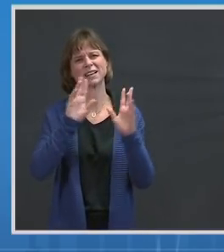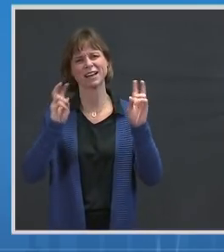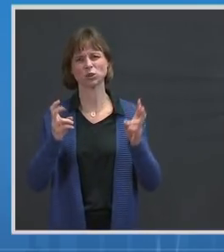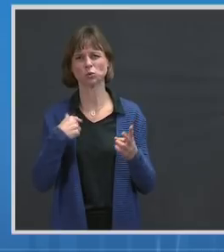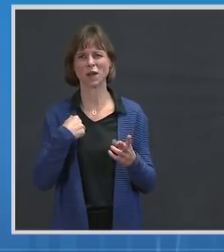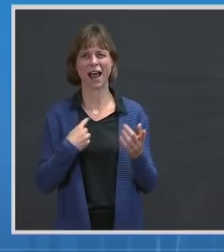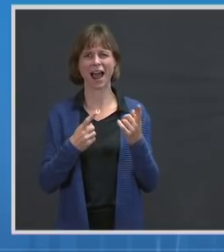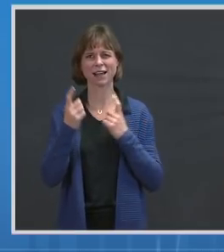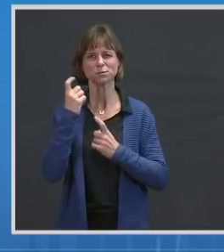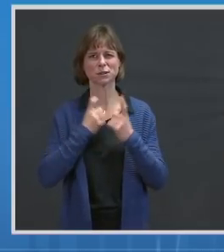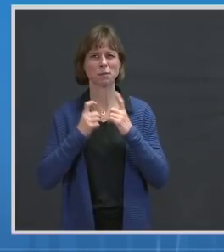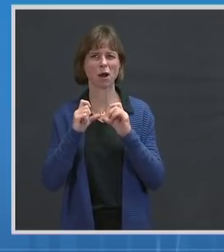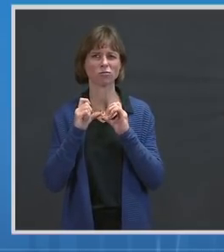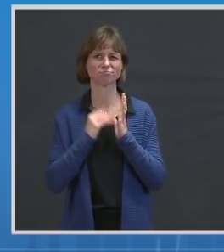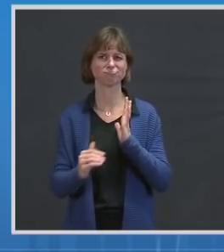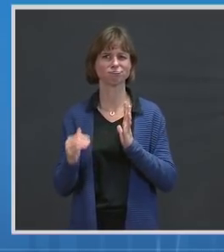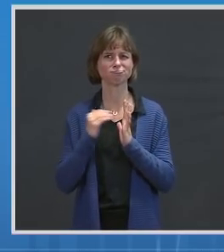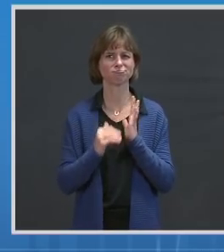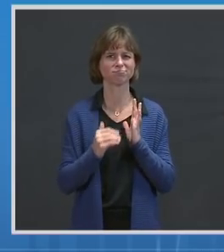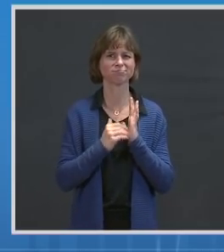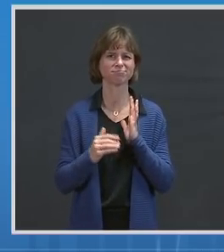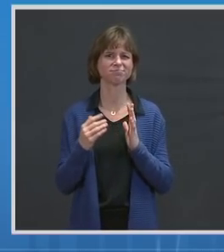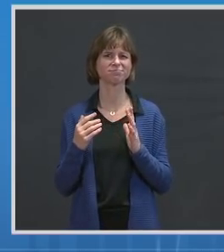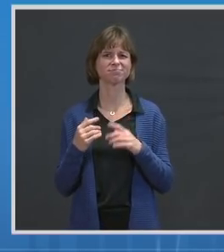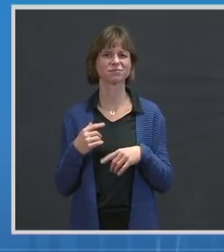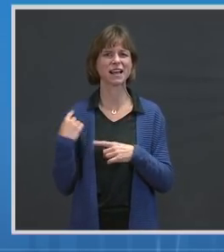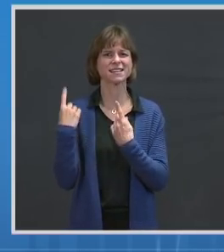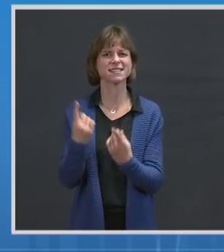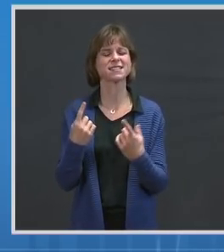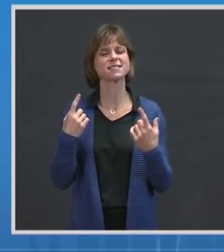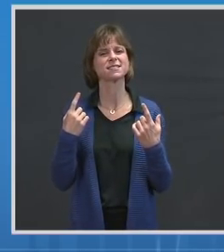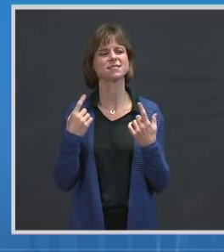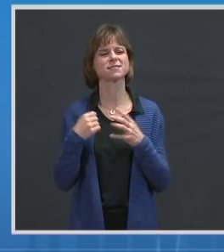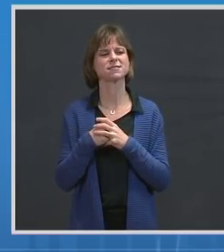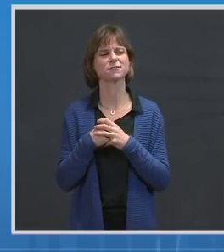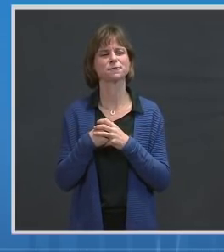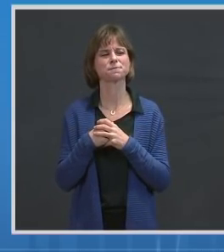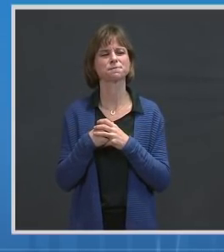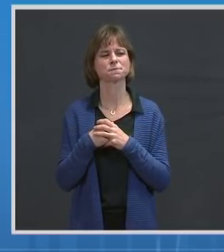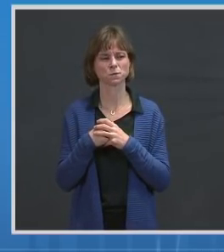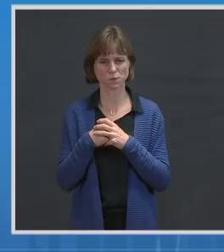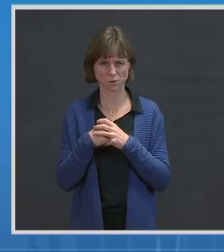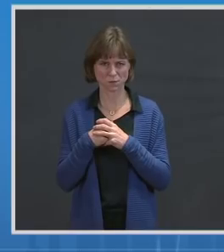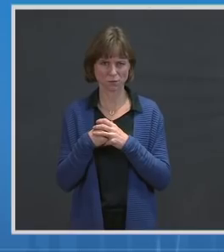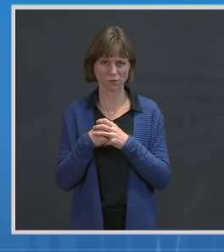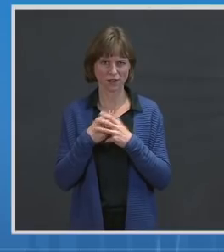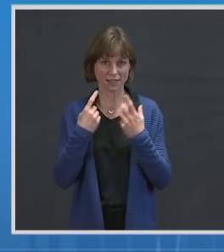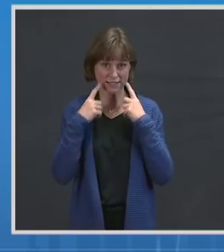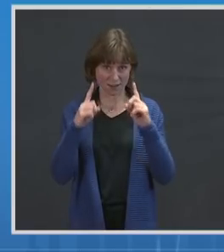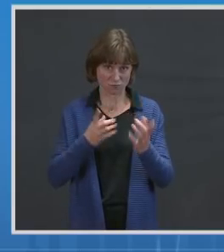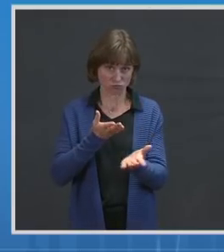since the successful demonstration of the high efficacy of the vaccines